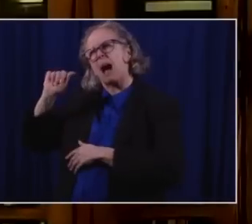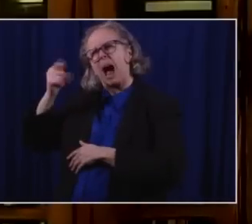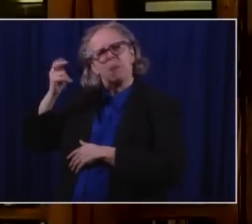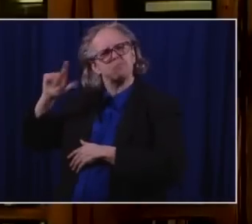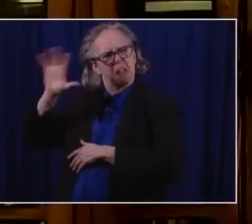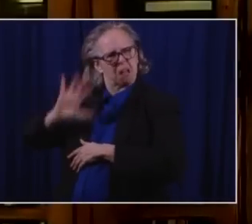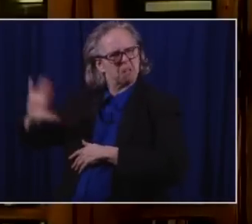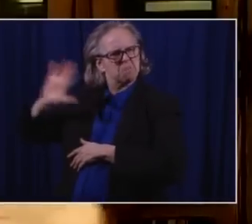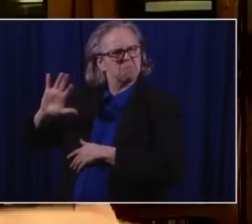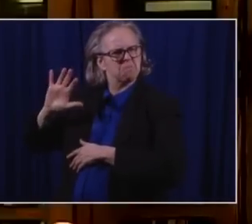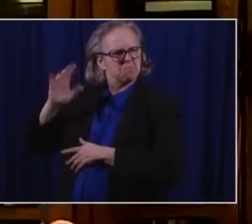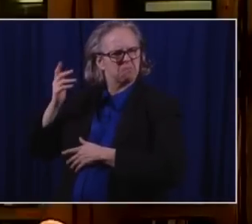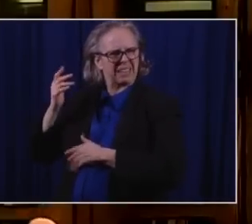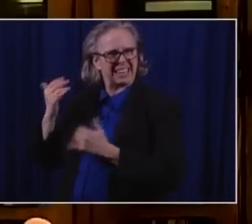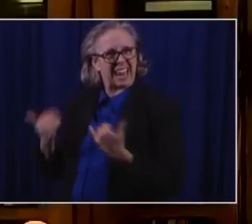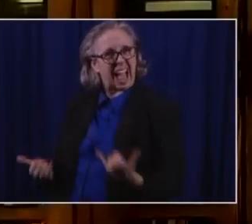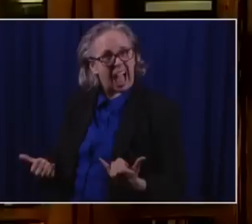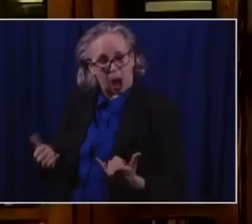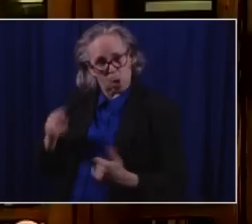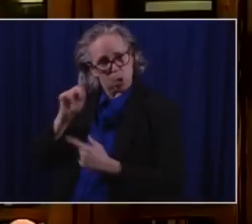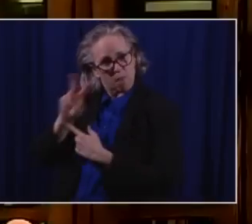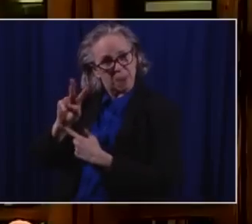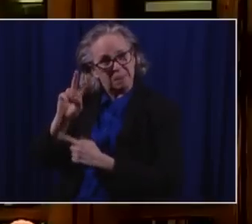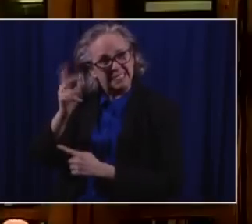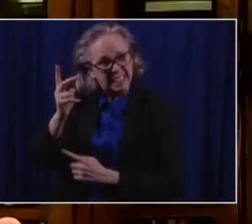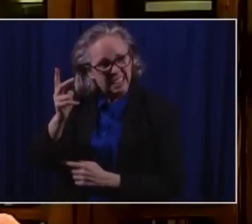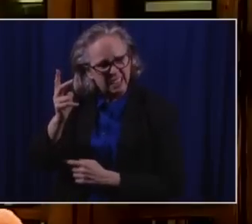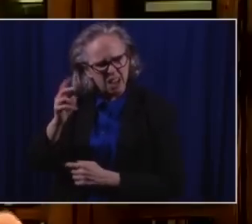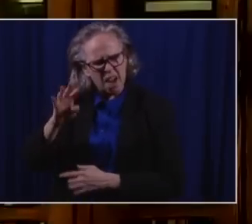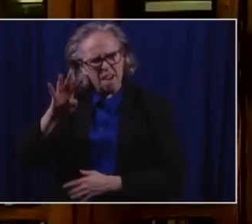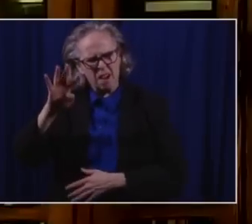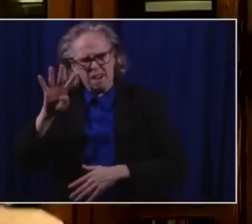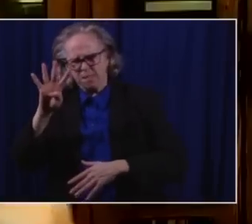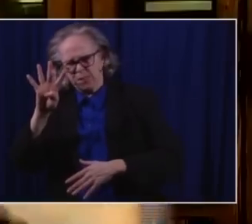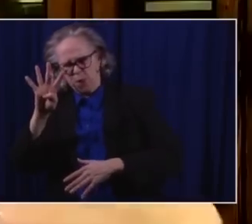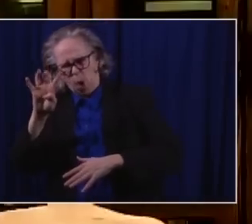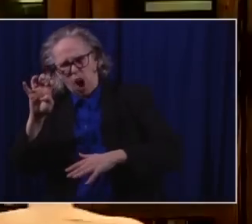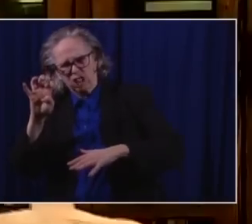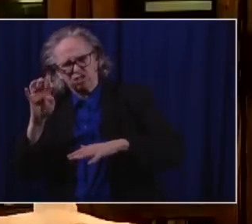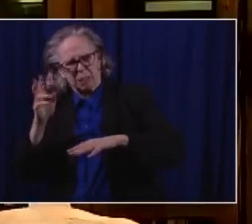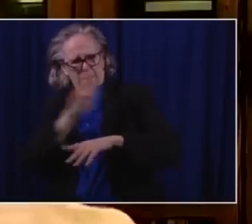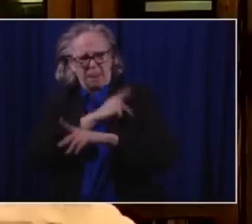we were just earlier this month. We we peak in the spring and zone into at 356 patients in the hospitals are high census back in April may time